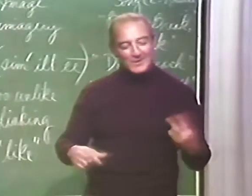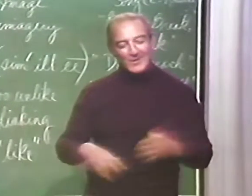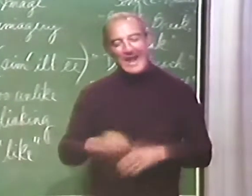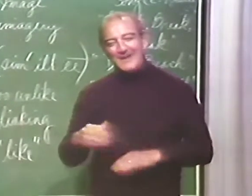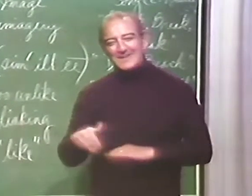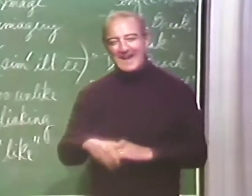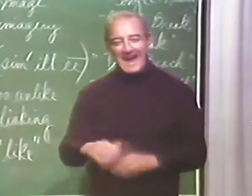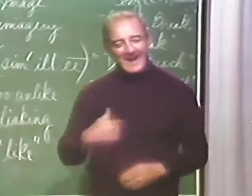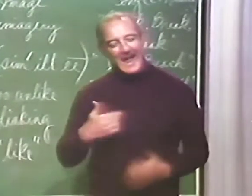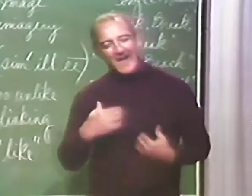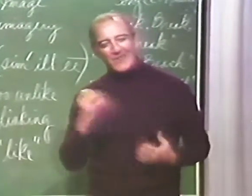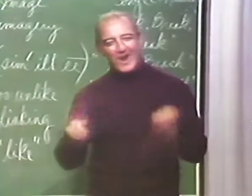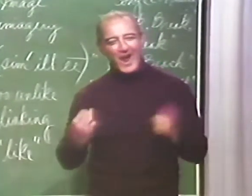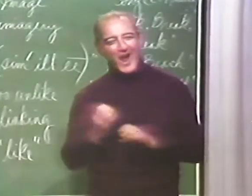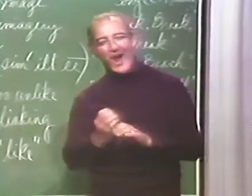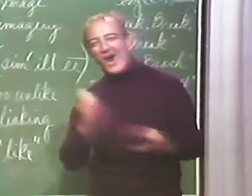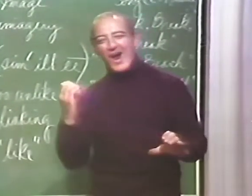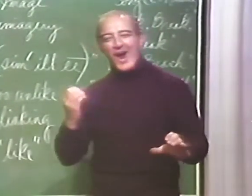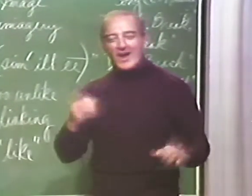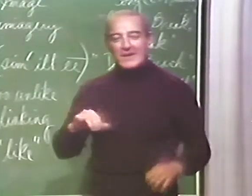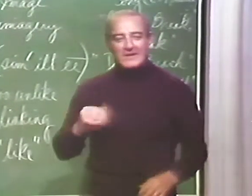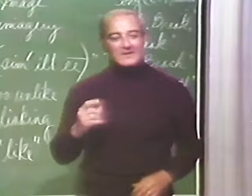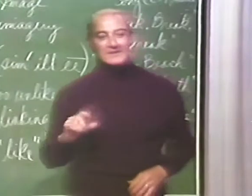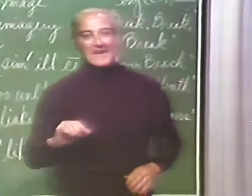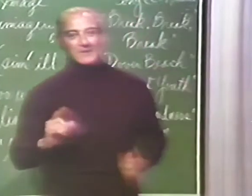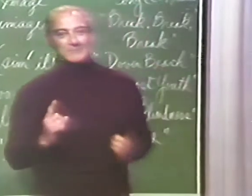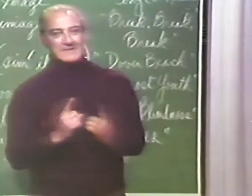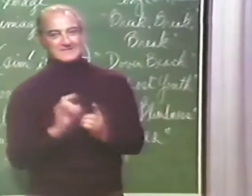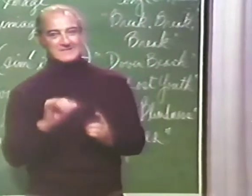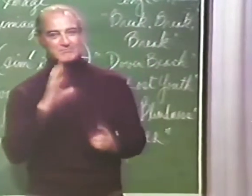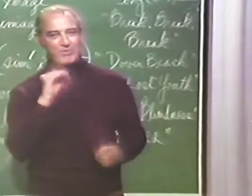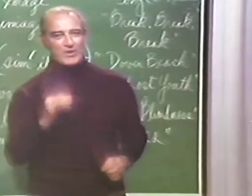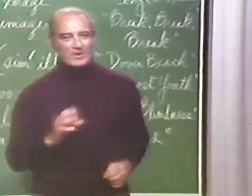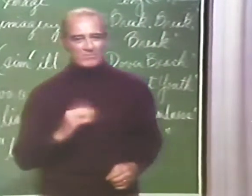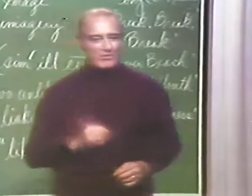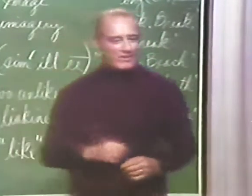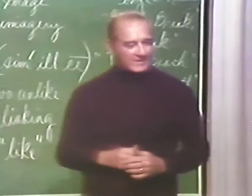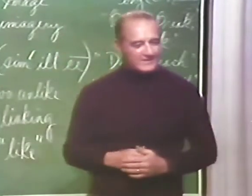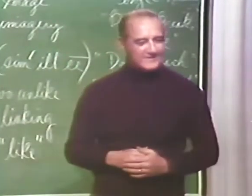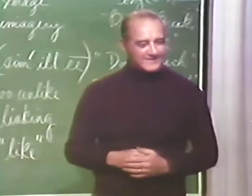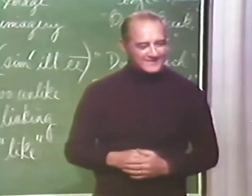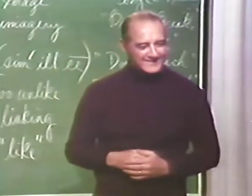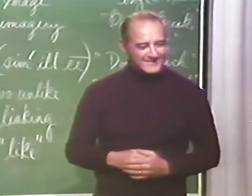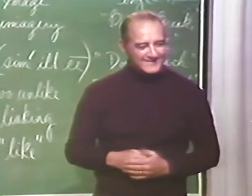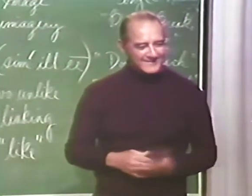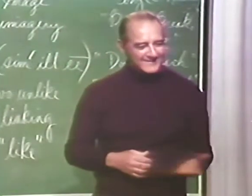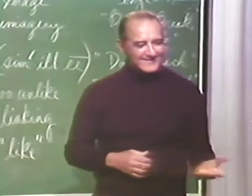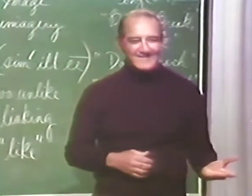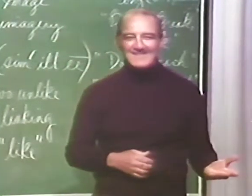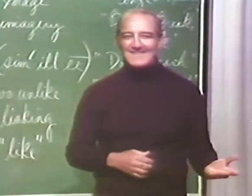"COME ON. YOU TWO OUT TONIGHT. HAVE A CAR." MEETS THIS BOY...BOY.